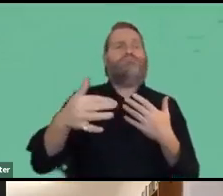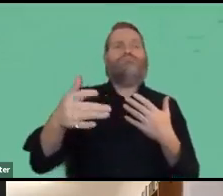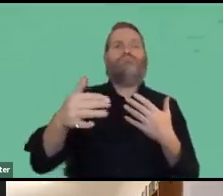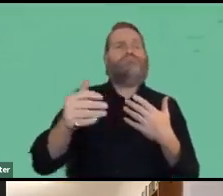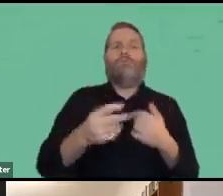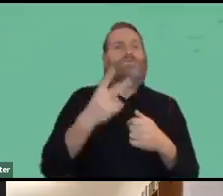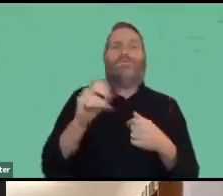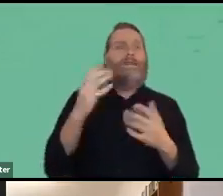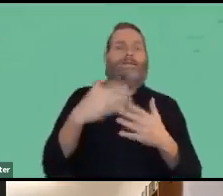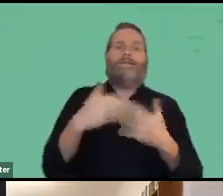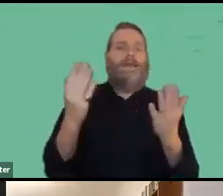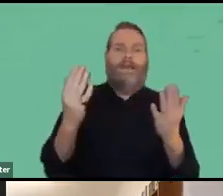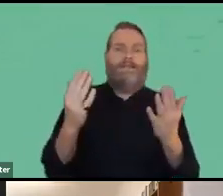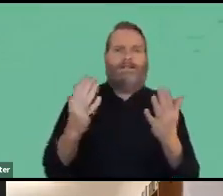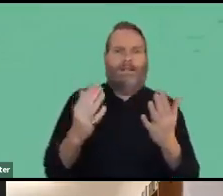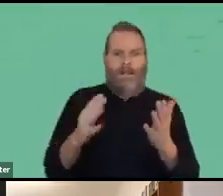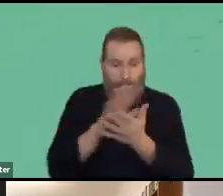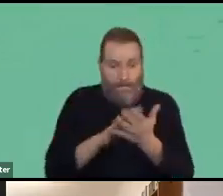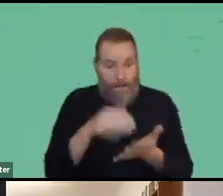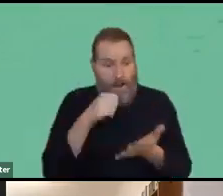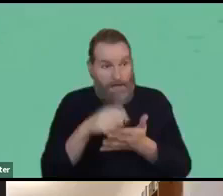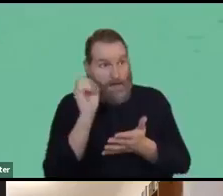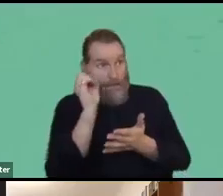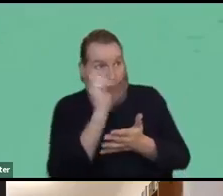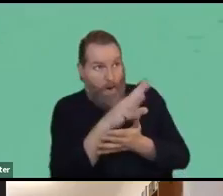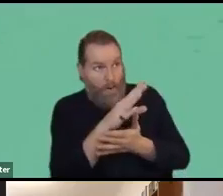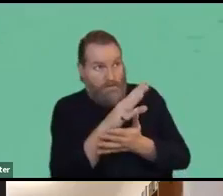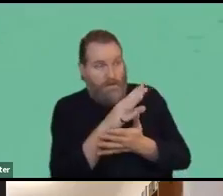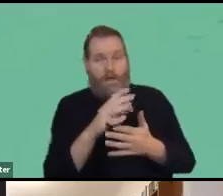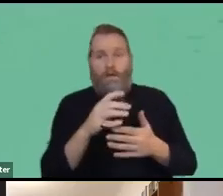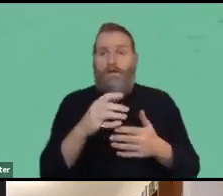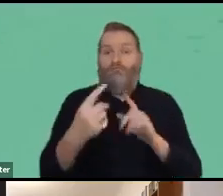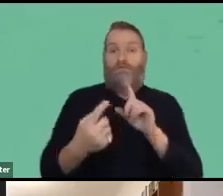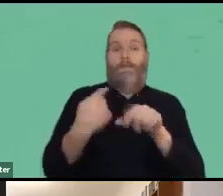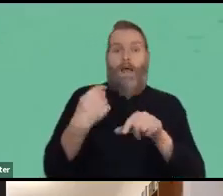we're looking at six or seven weeks potentially before I get a reply about the letter I just